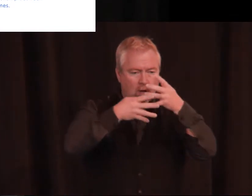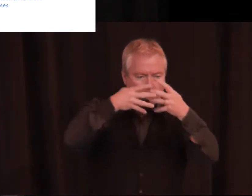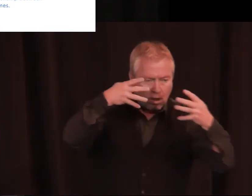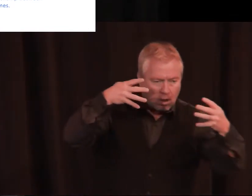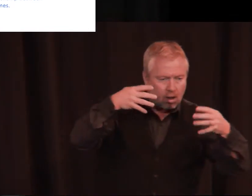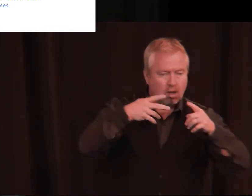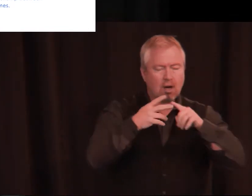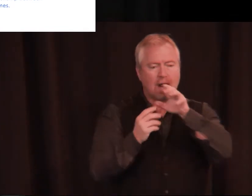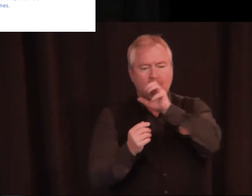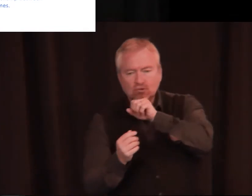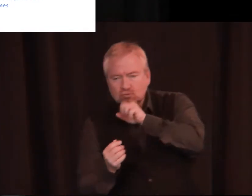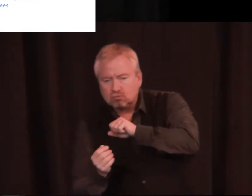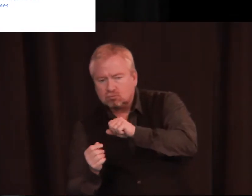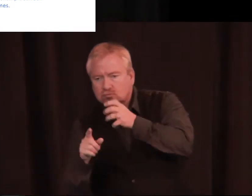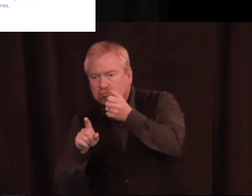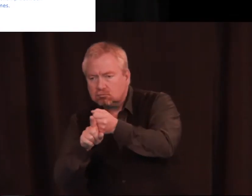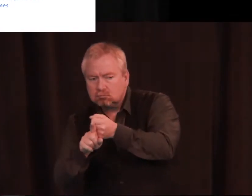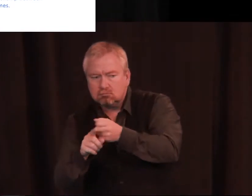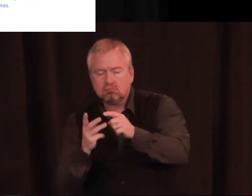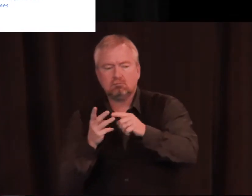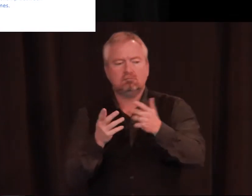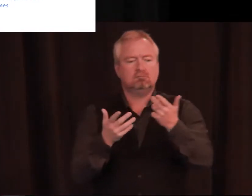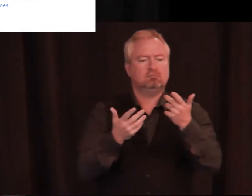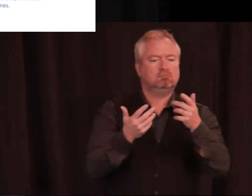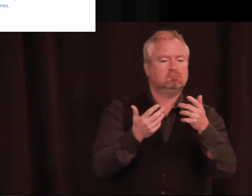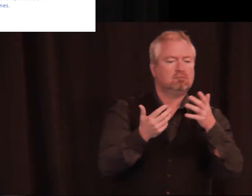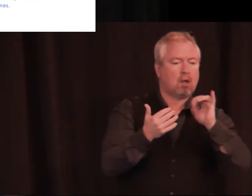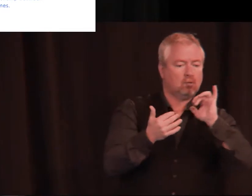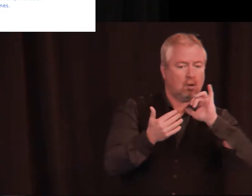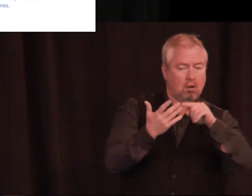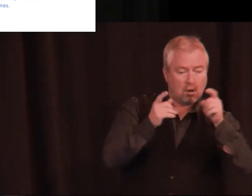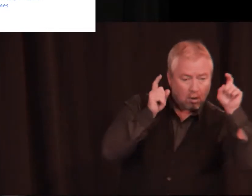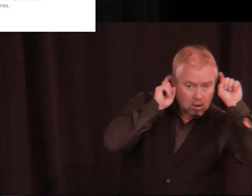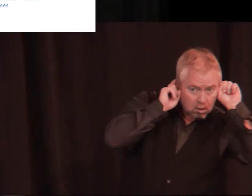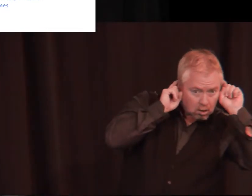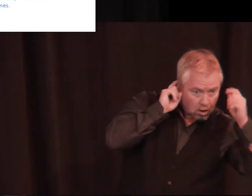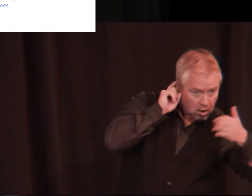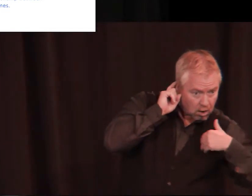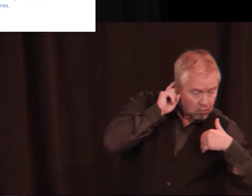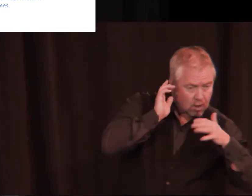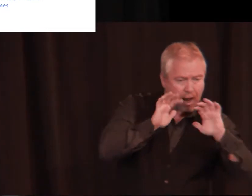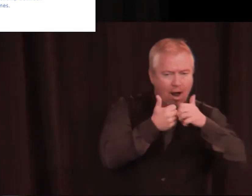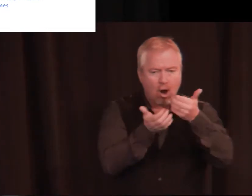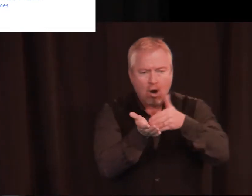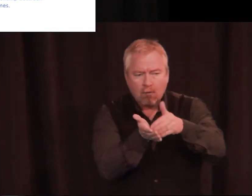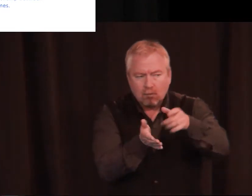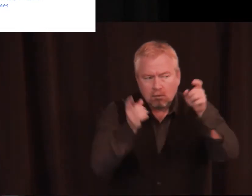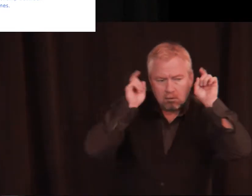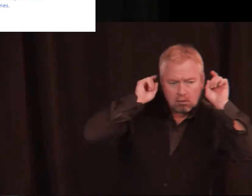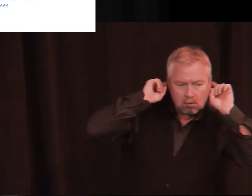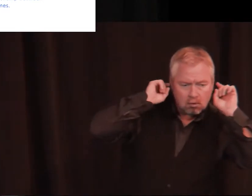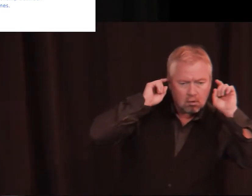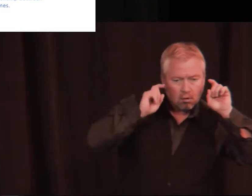but also how well fit are the hearing aids, how often are they wearing the hearing aids on a daily basis,